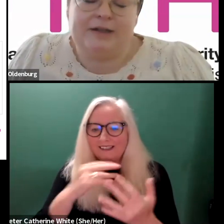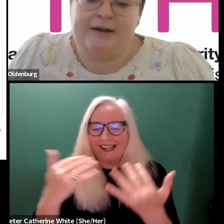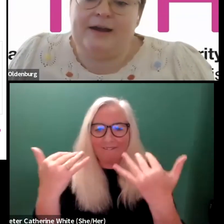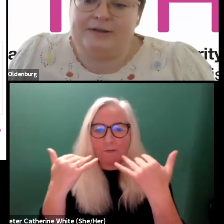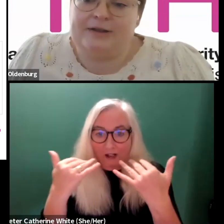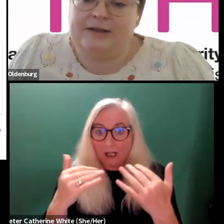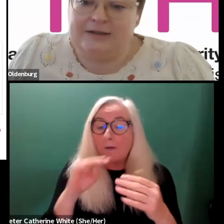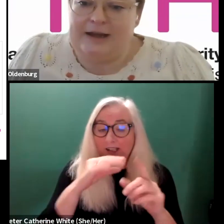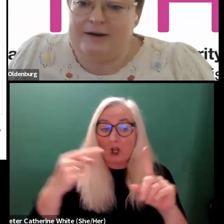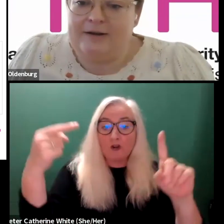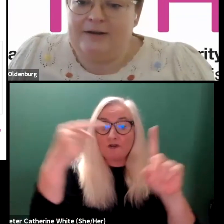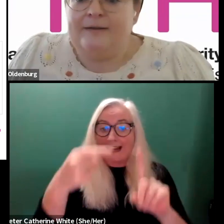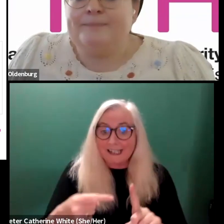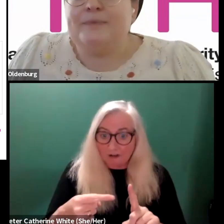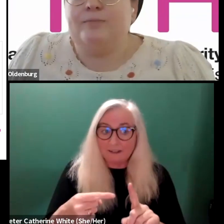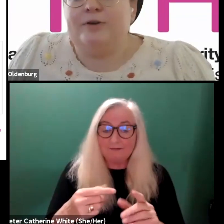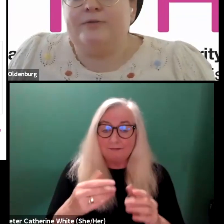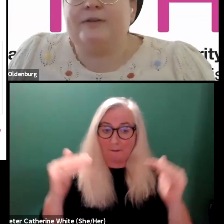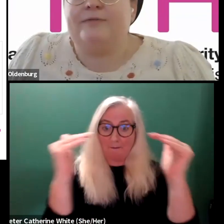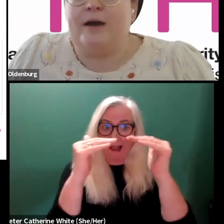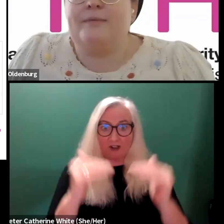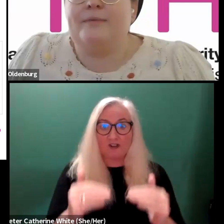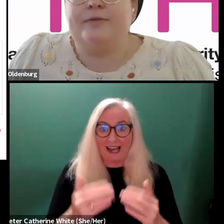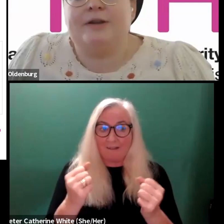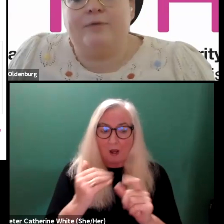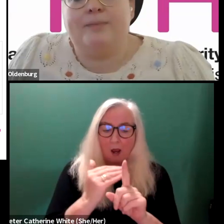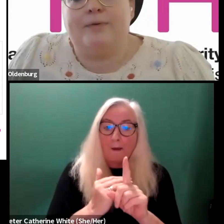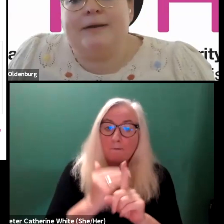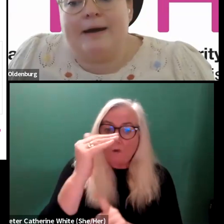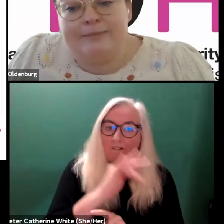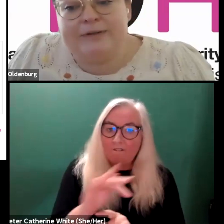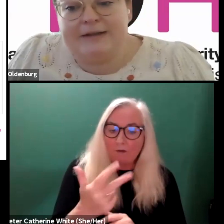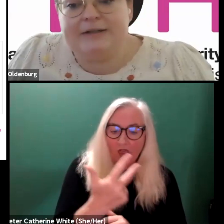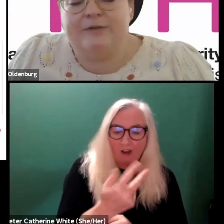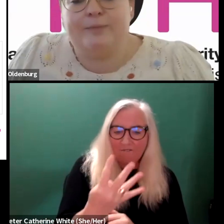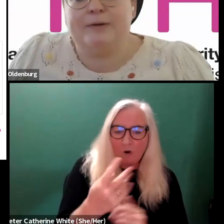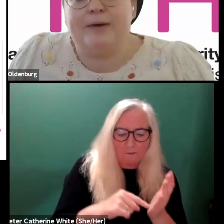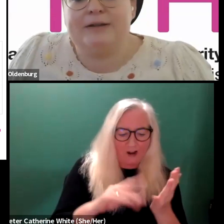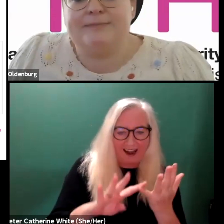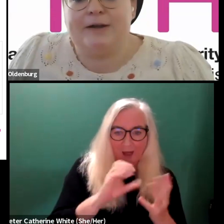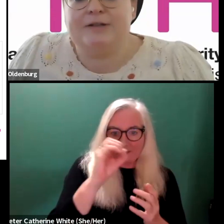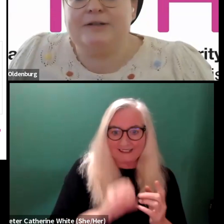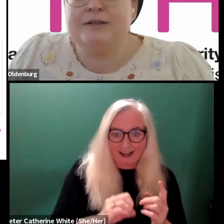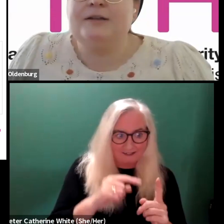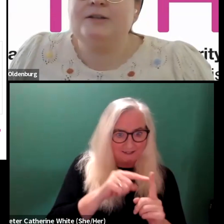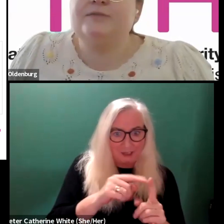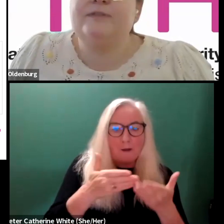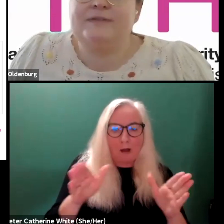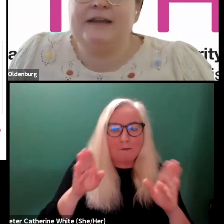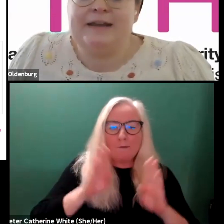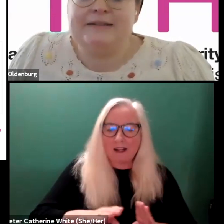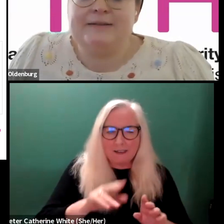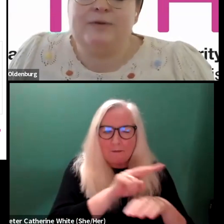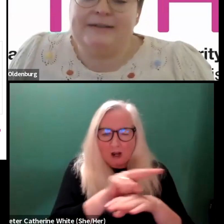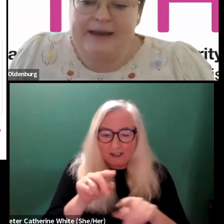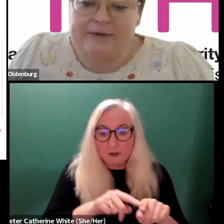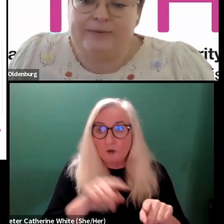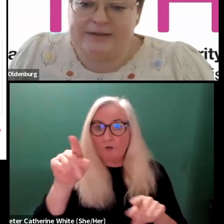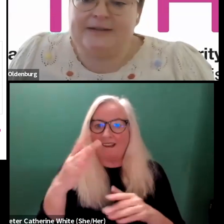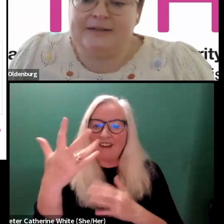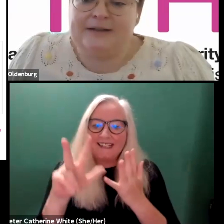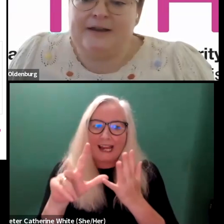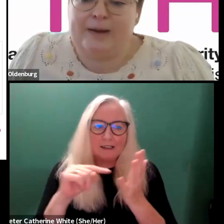Improving from 34.9% of public bodies monitored. To 58.7% of public bodies monitored.